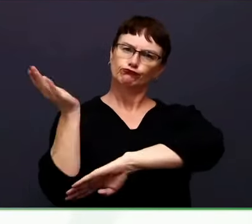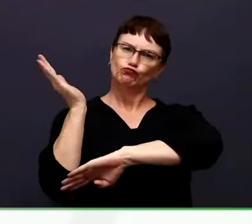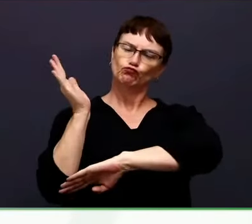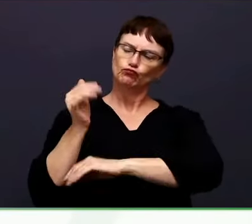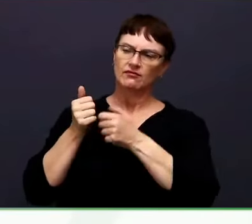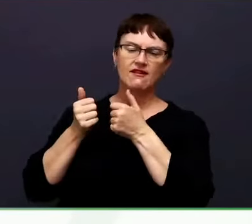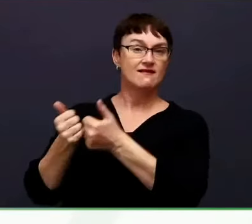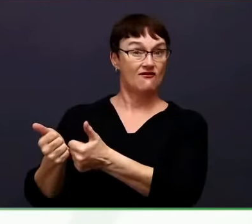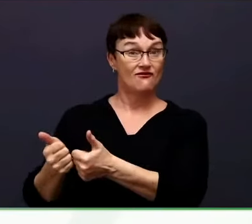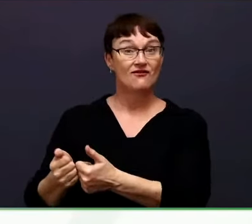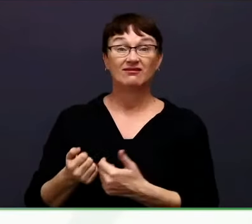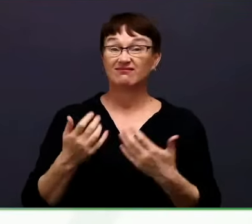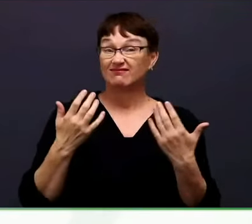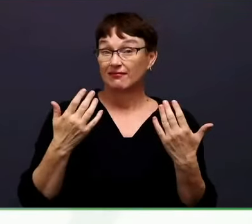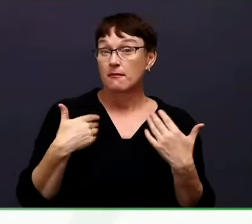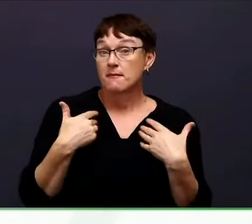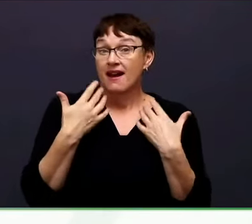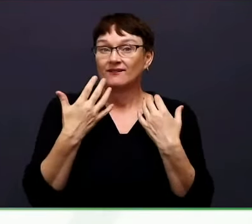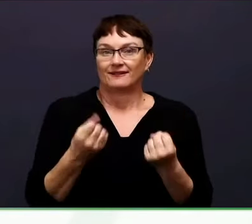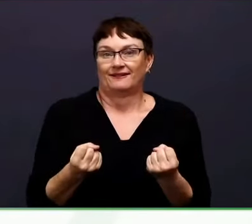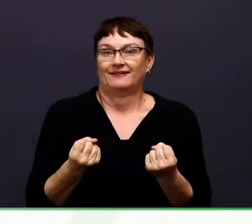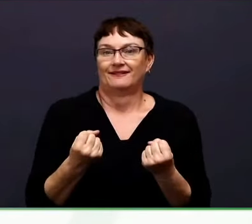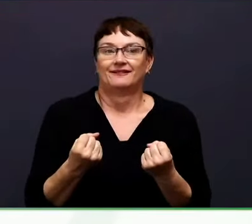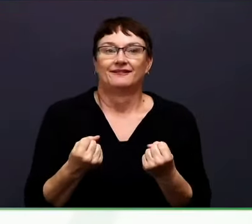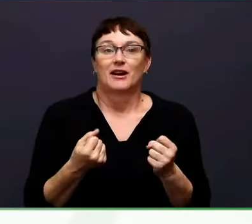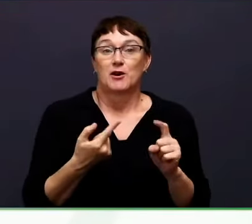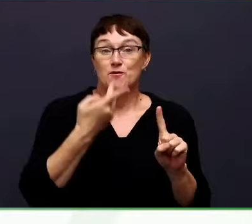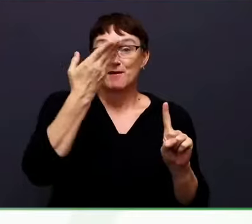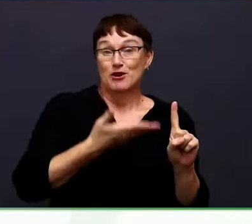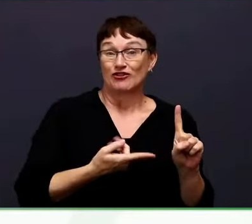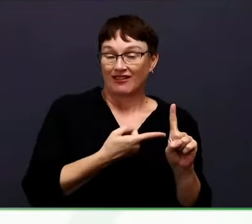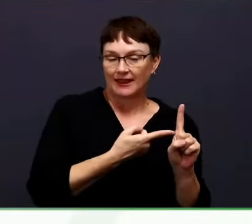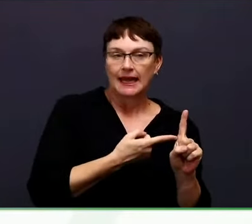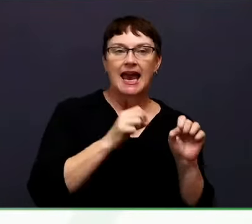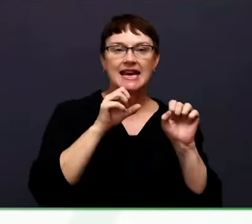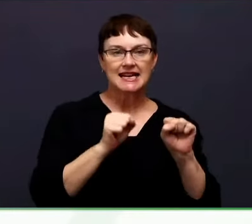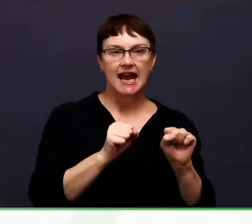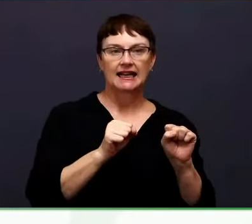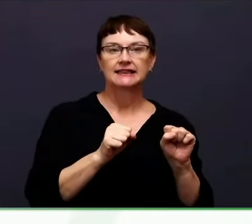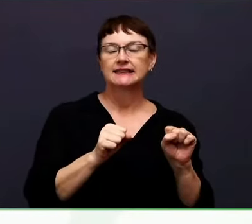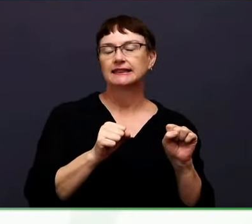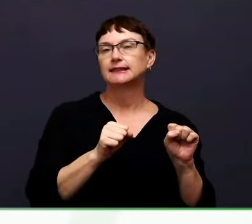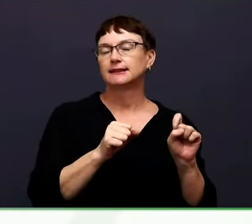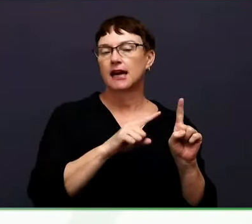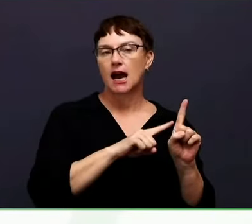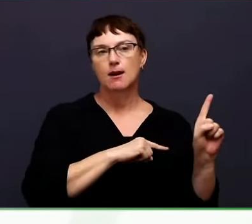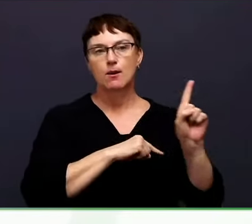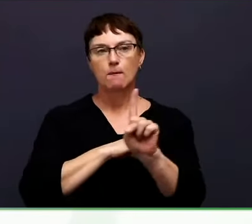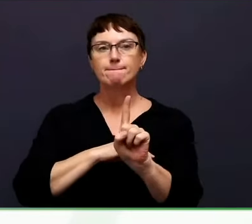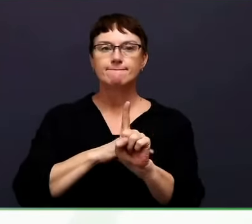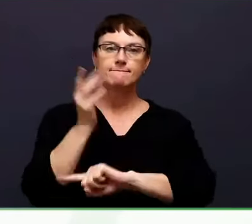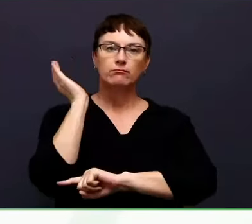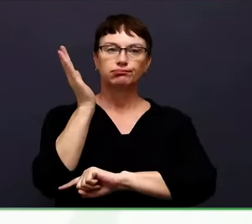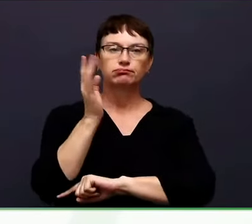And thank you for this great opportunity to speak it. Your turn.